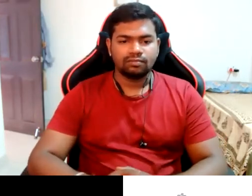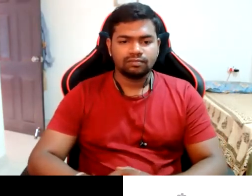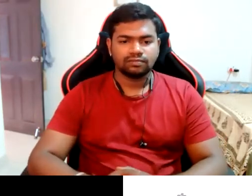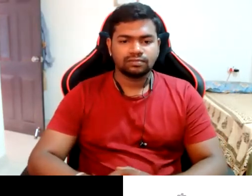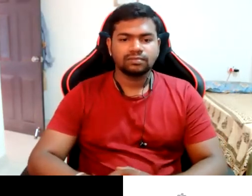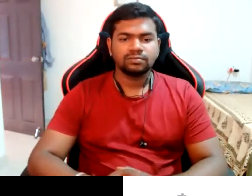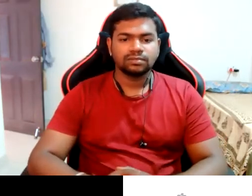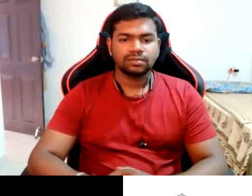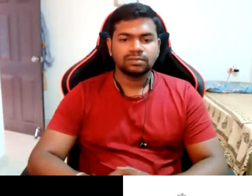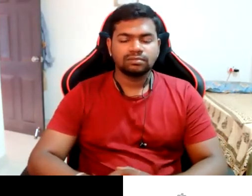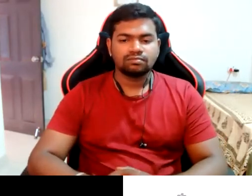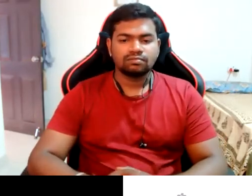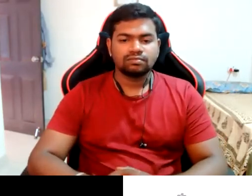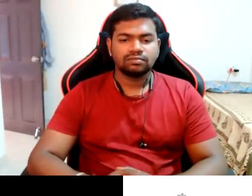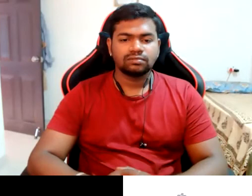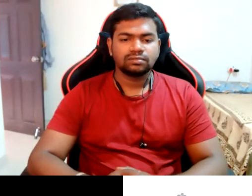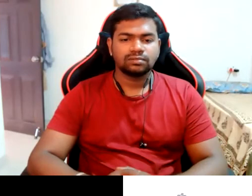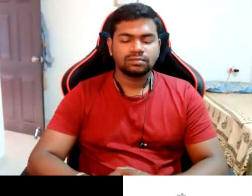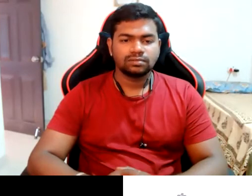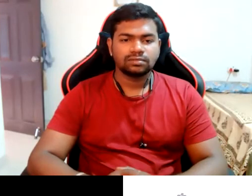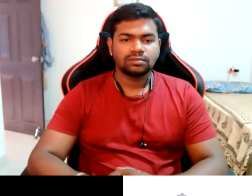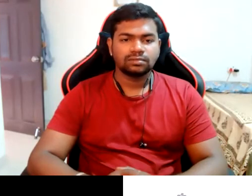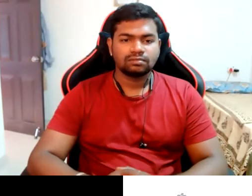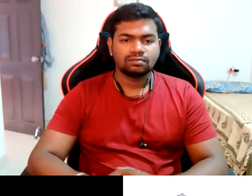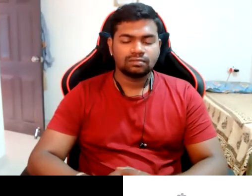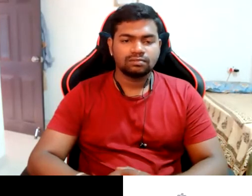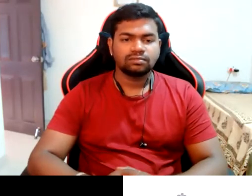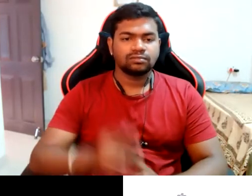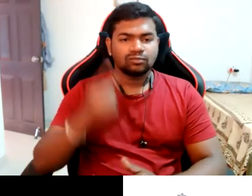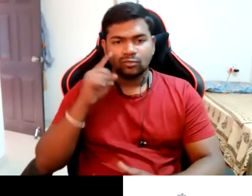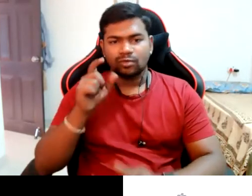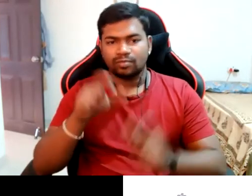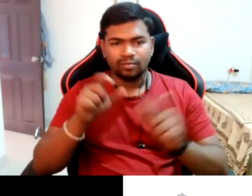But people who you mean